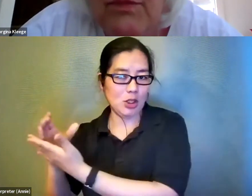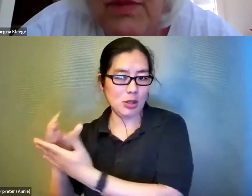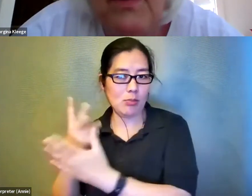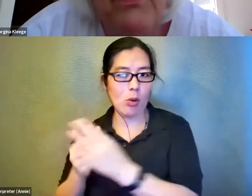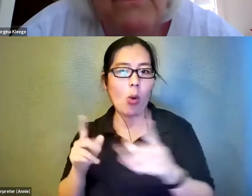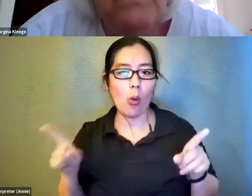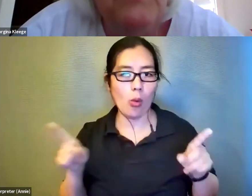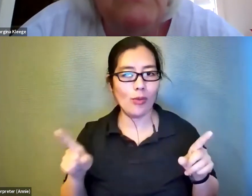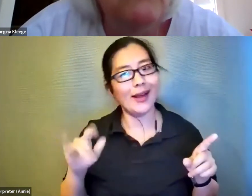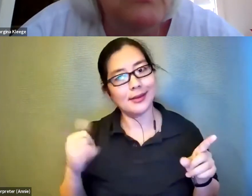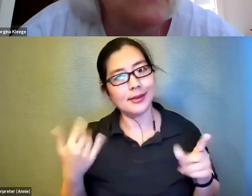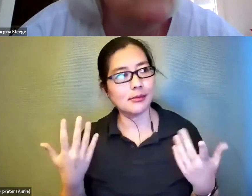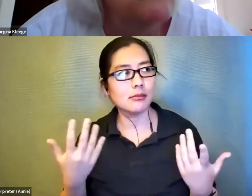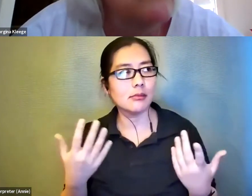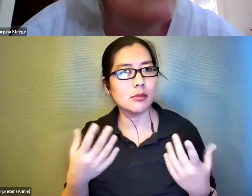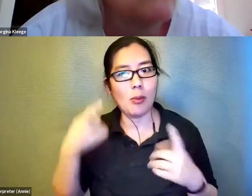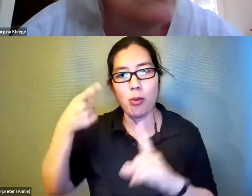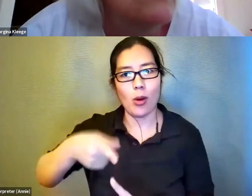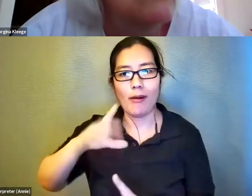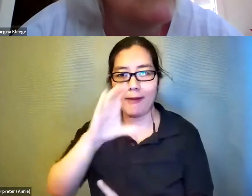people appreciate about the medium.